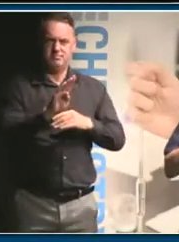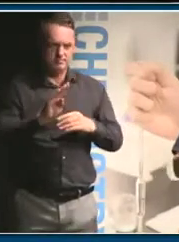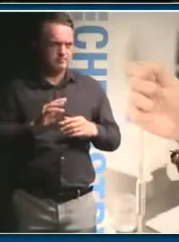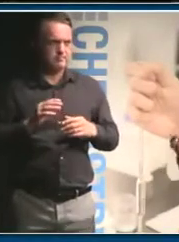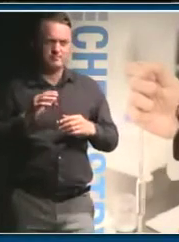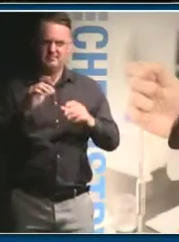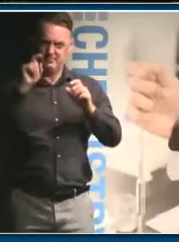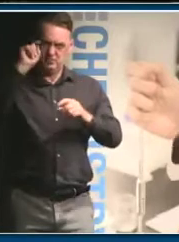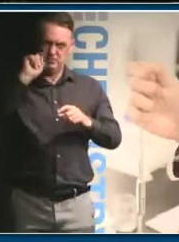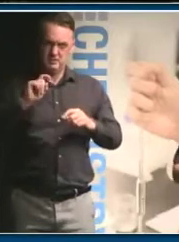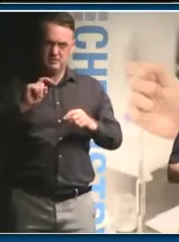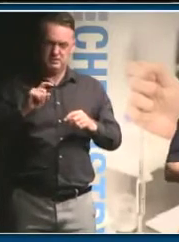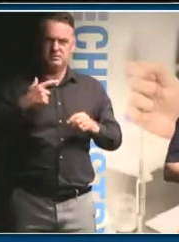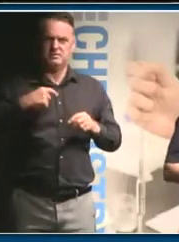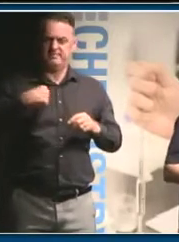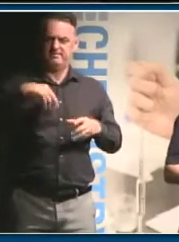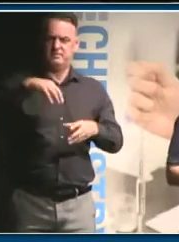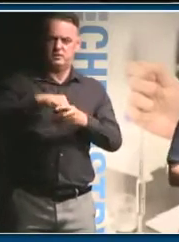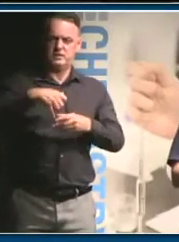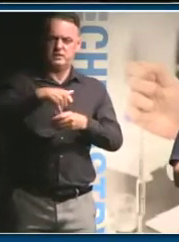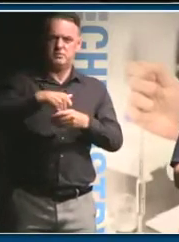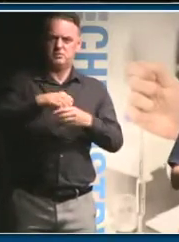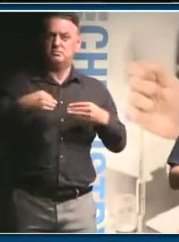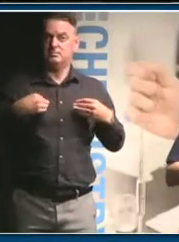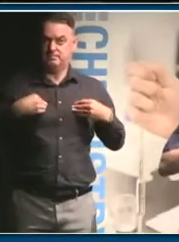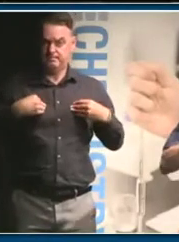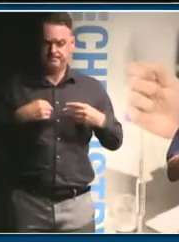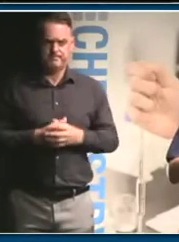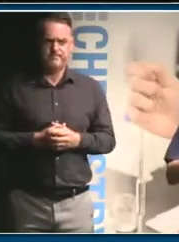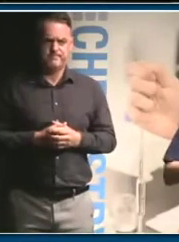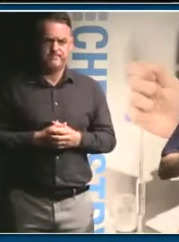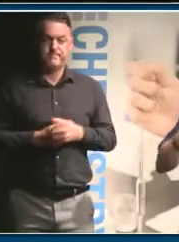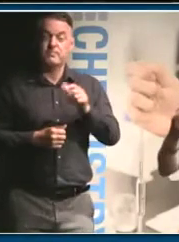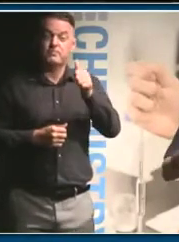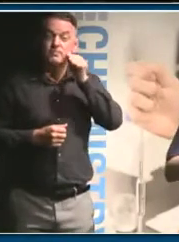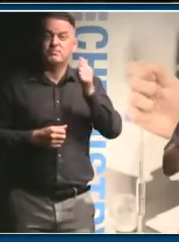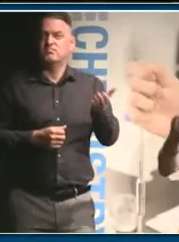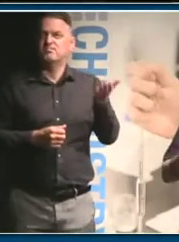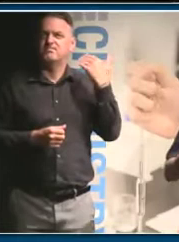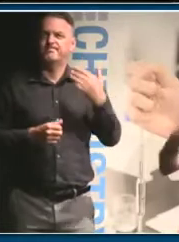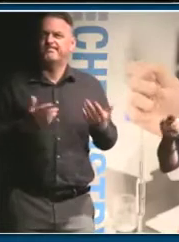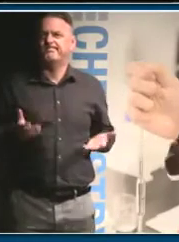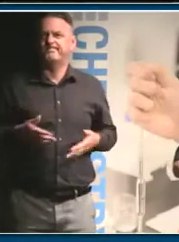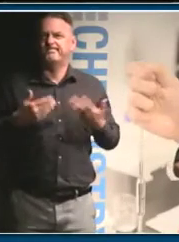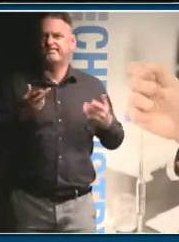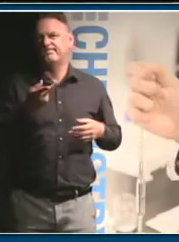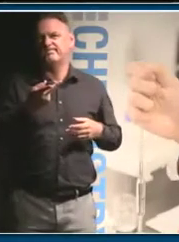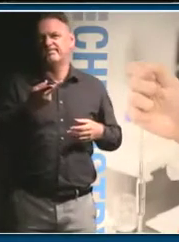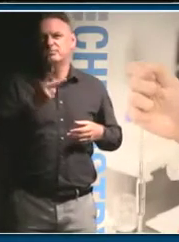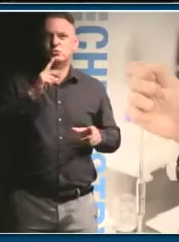the chemical enterprises you know and I said “You know over the last 200 years or so